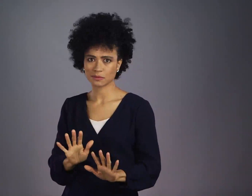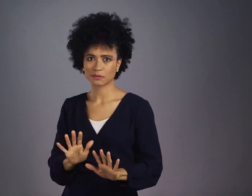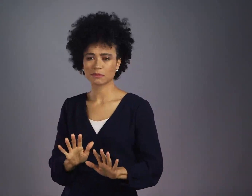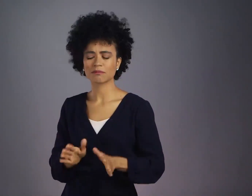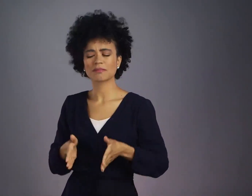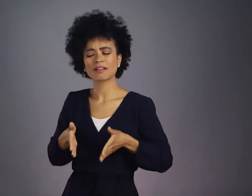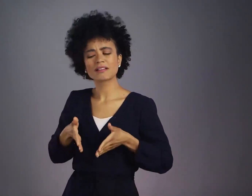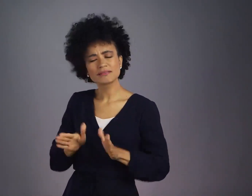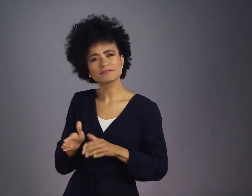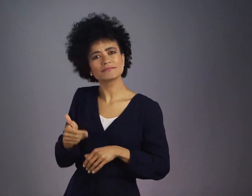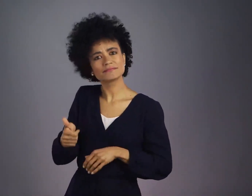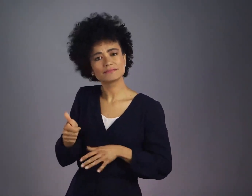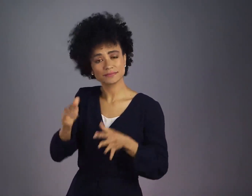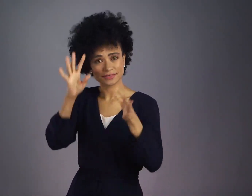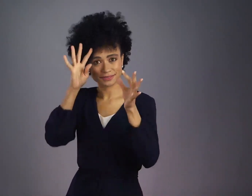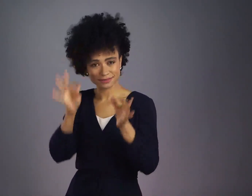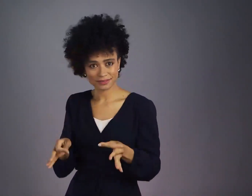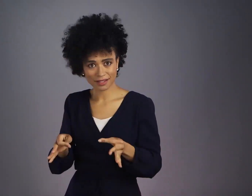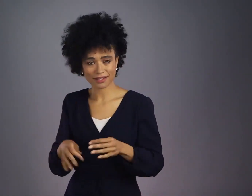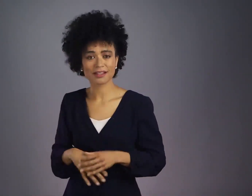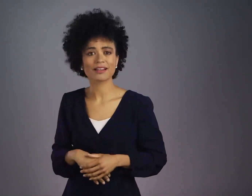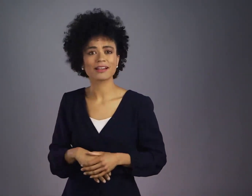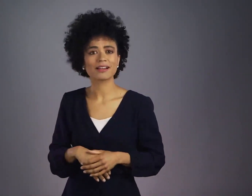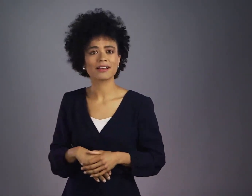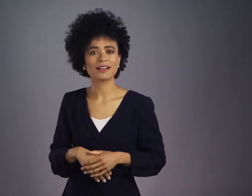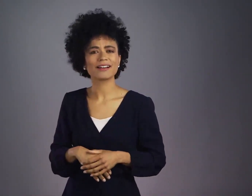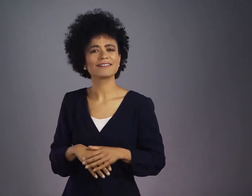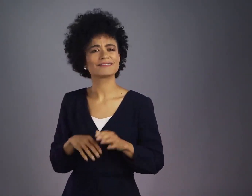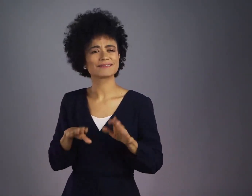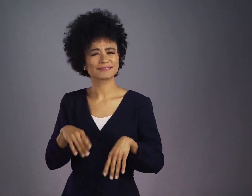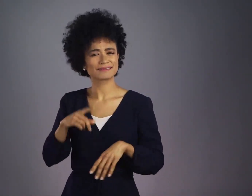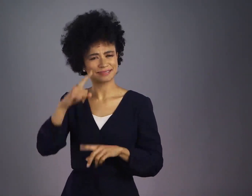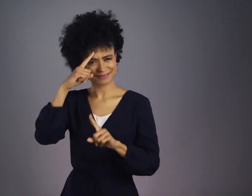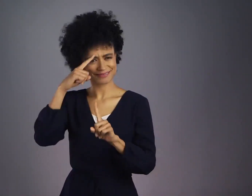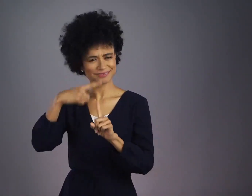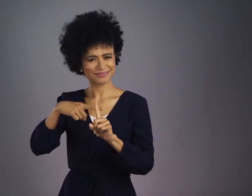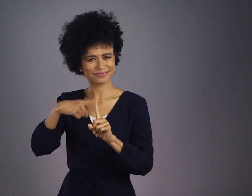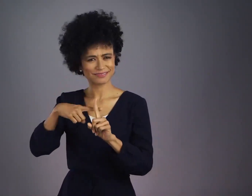Again you should not crowd him. Let him decide for himself.